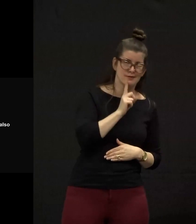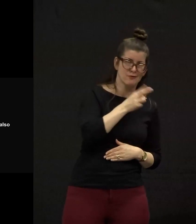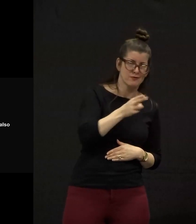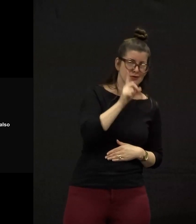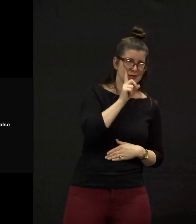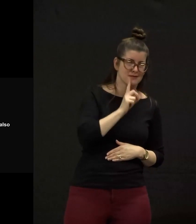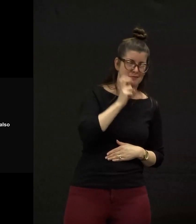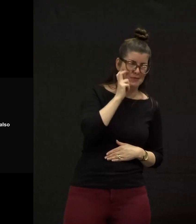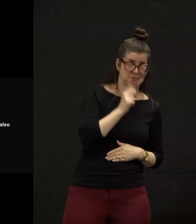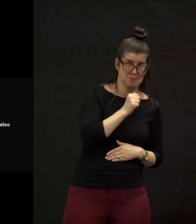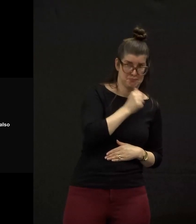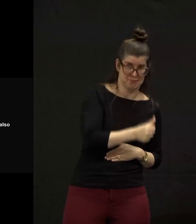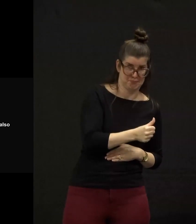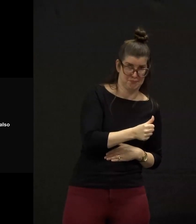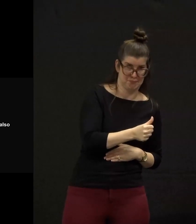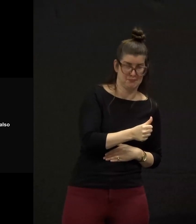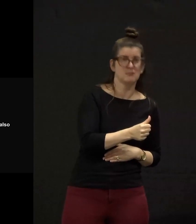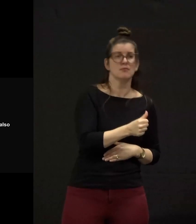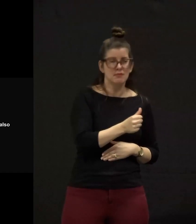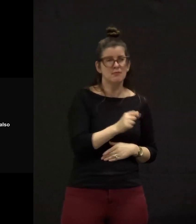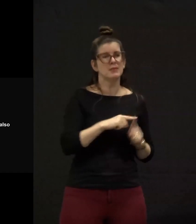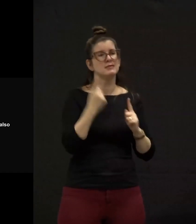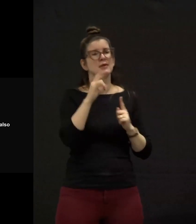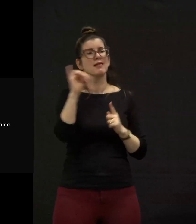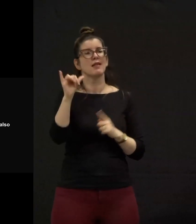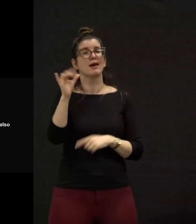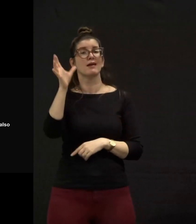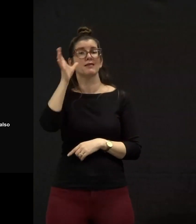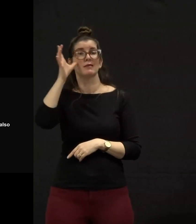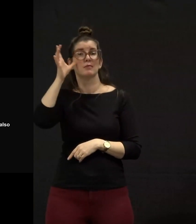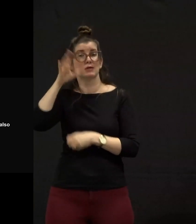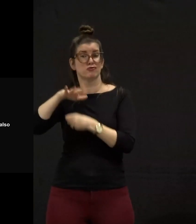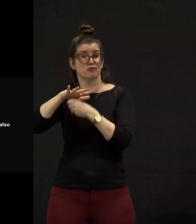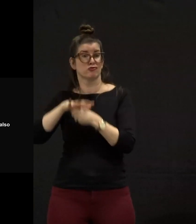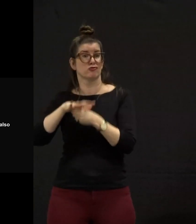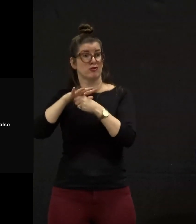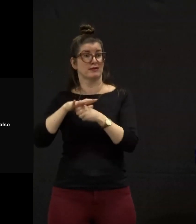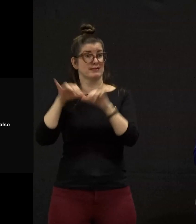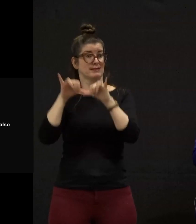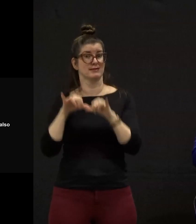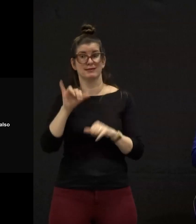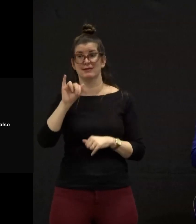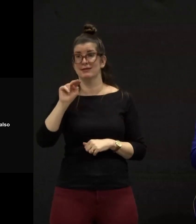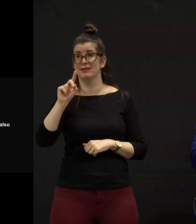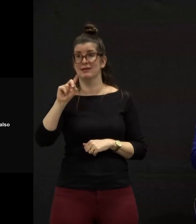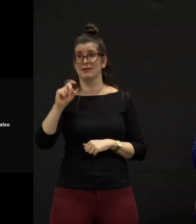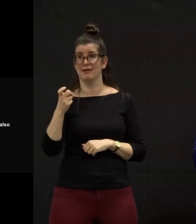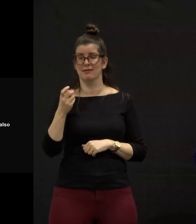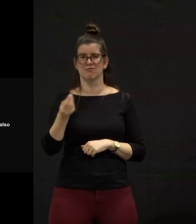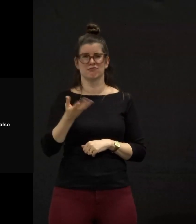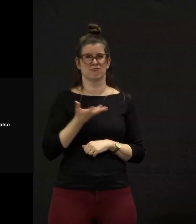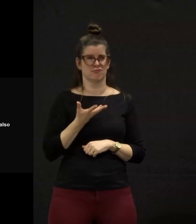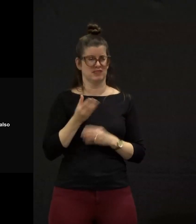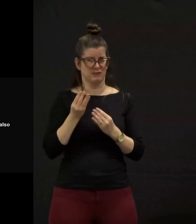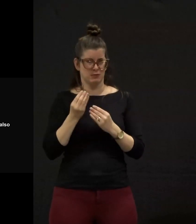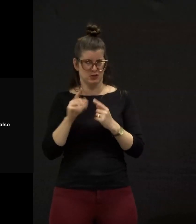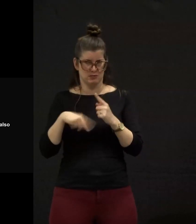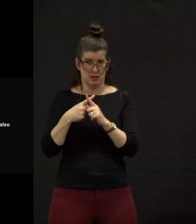but something like the Parenting Stress Index does give us information on if that parent feels